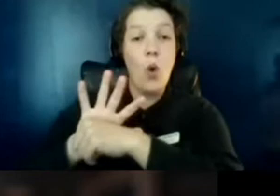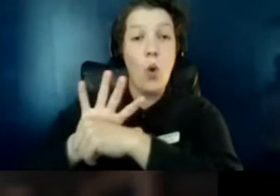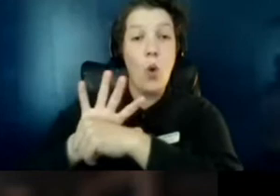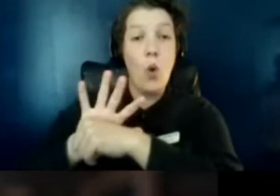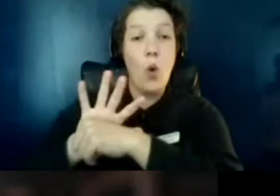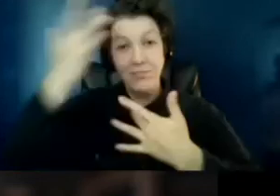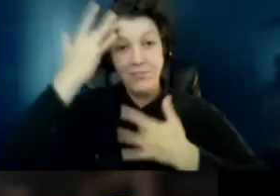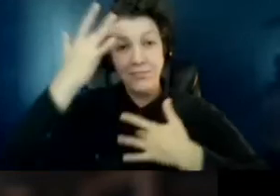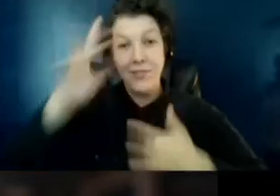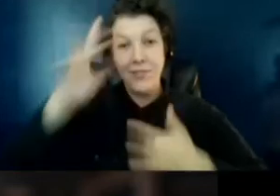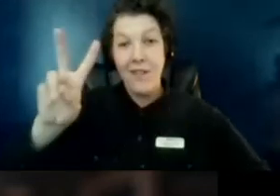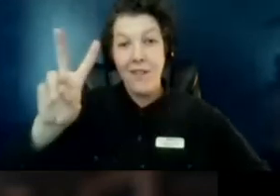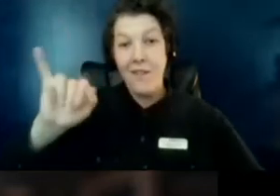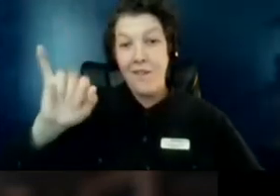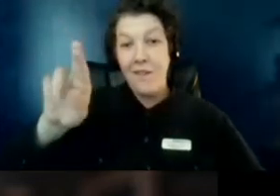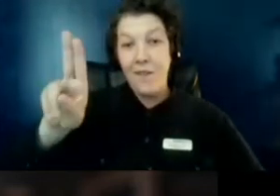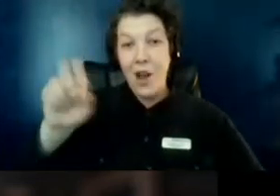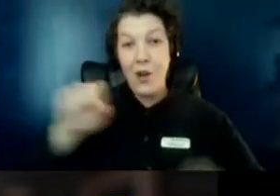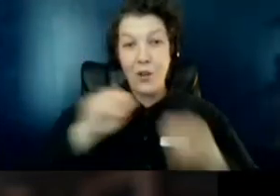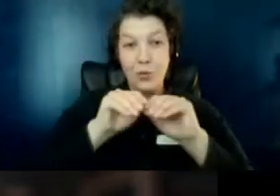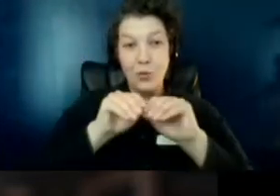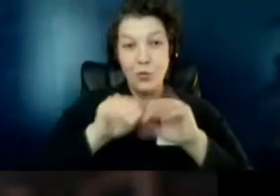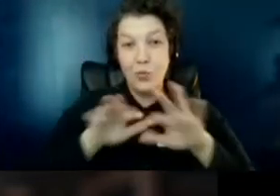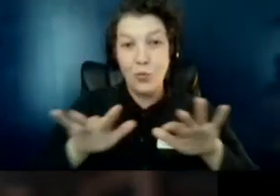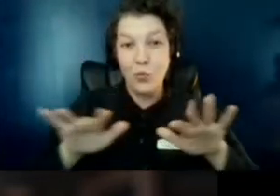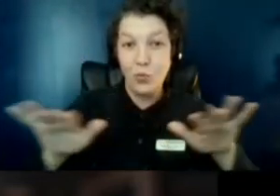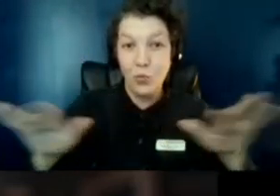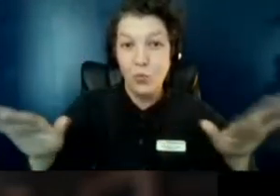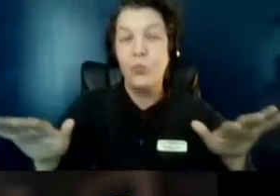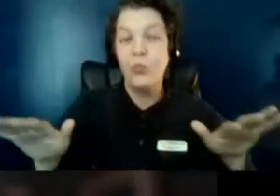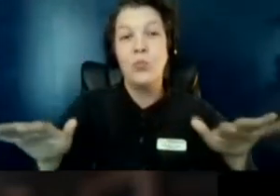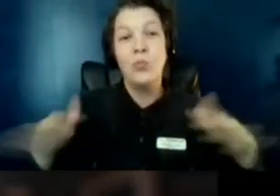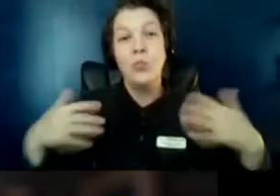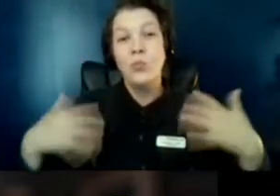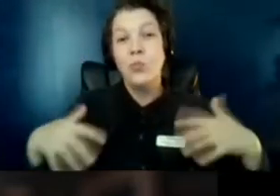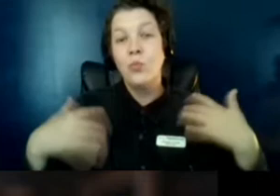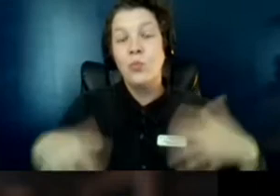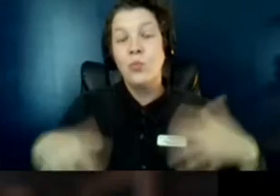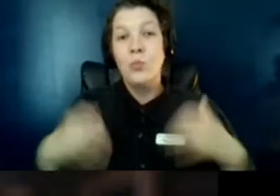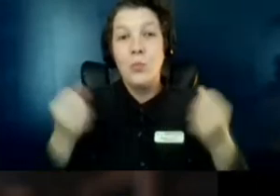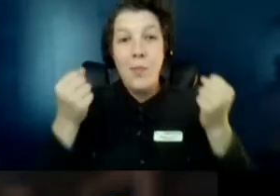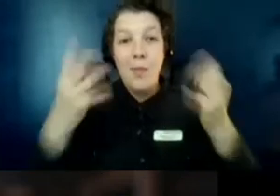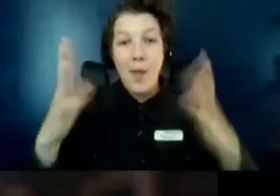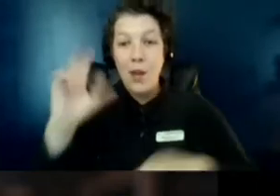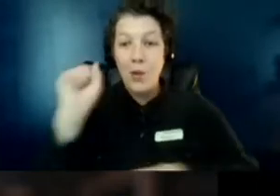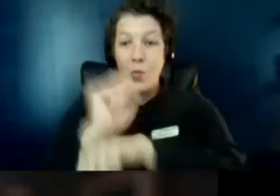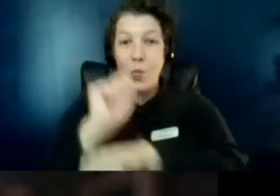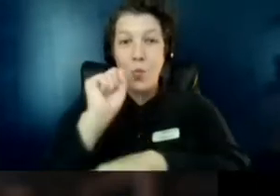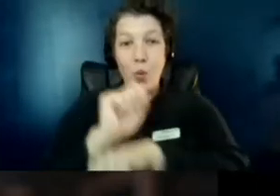asked to work from home. But home ‑‑ their homes were not designed to be a great